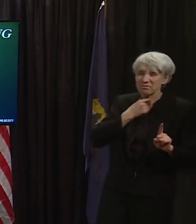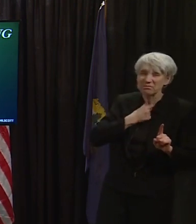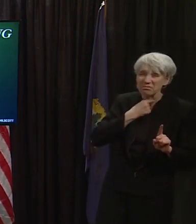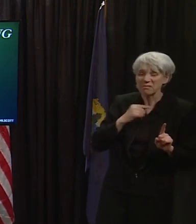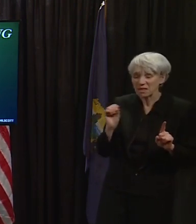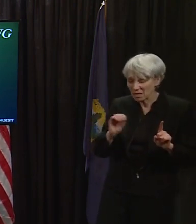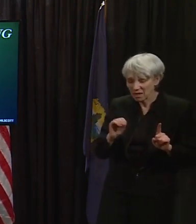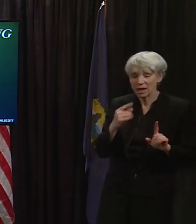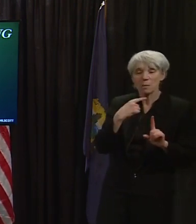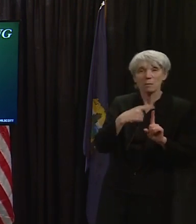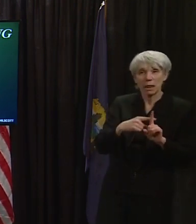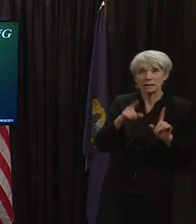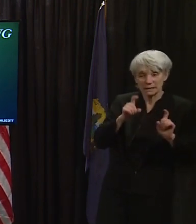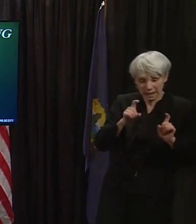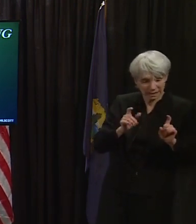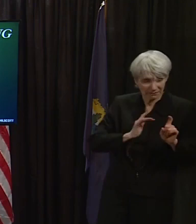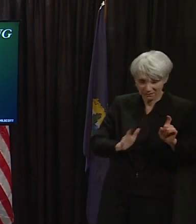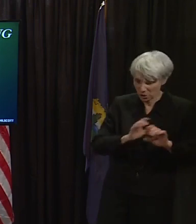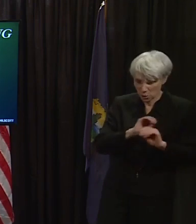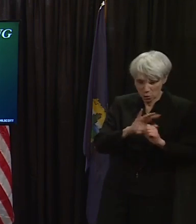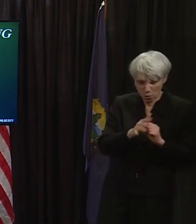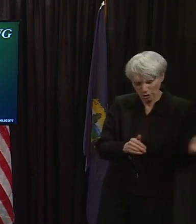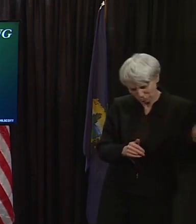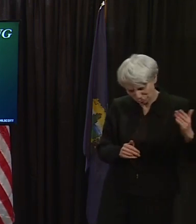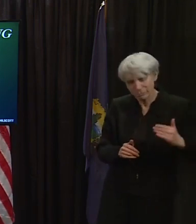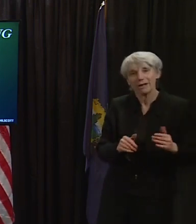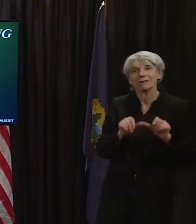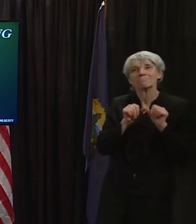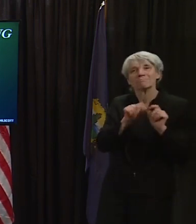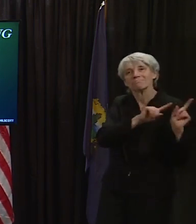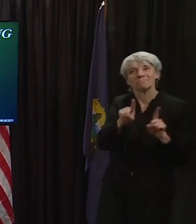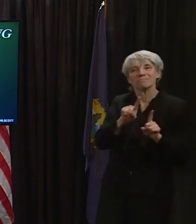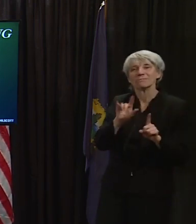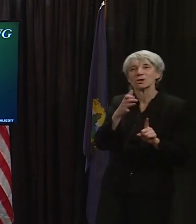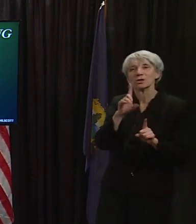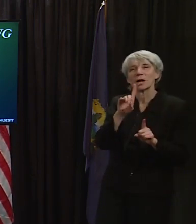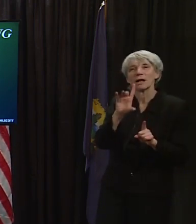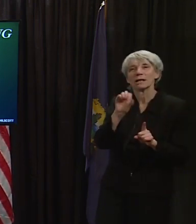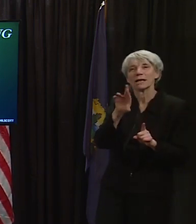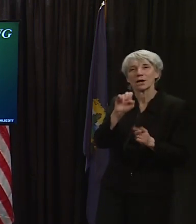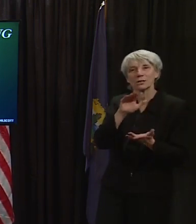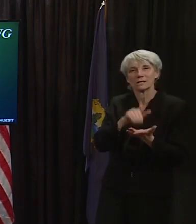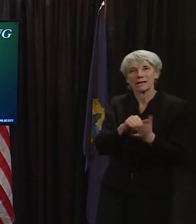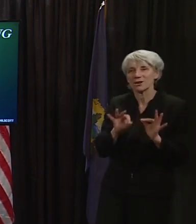antigen testing for Children and childcare staff for the same indications as the KK. through 12 community.